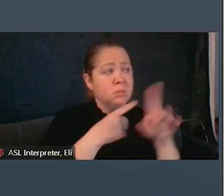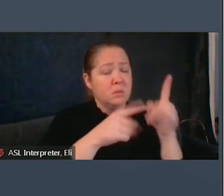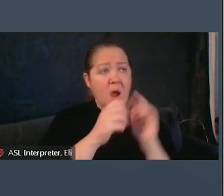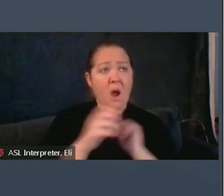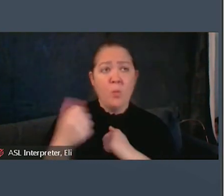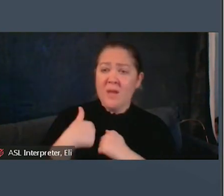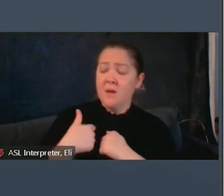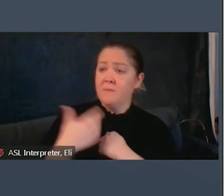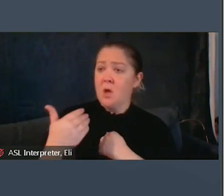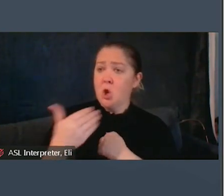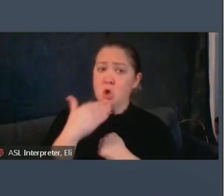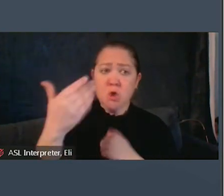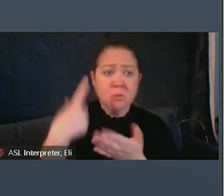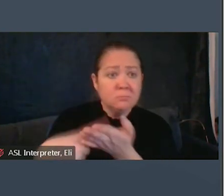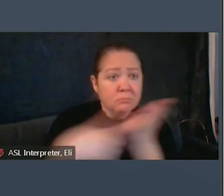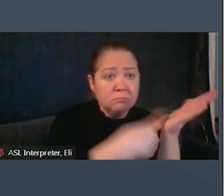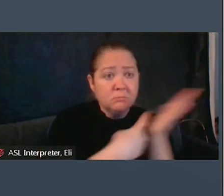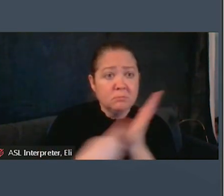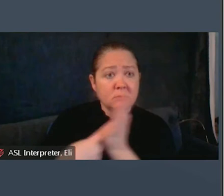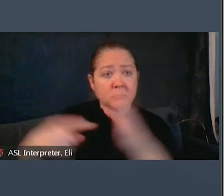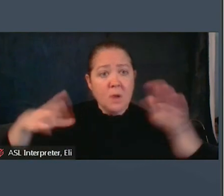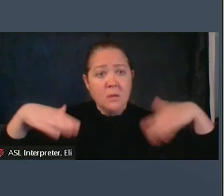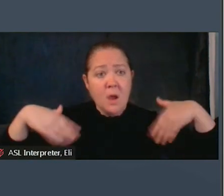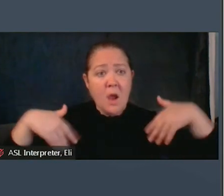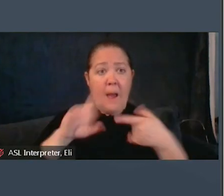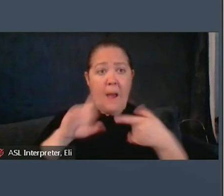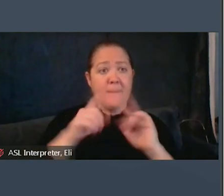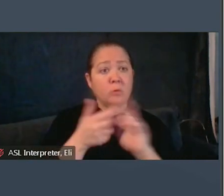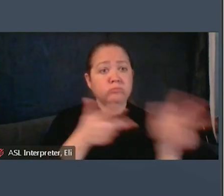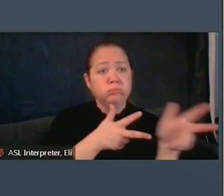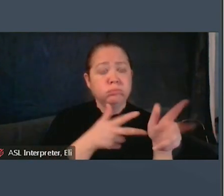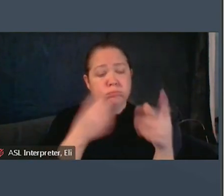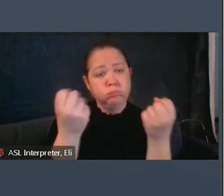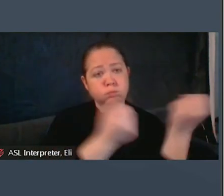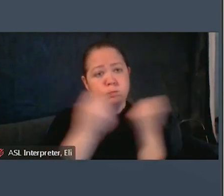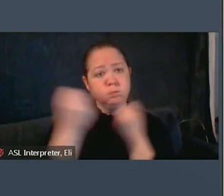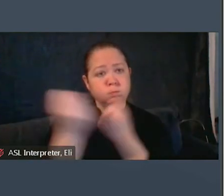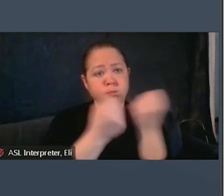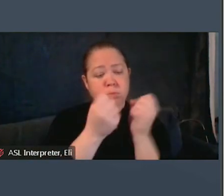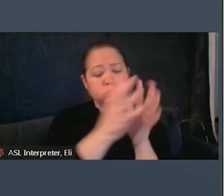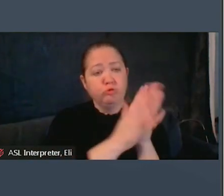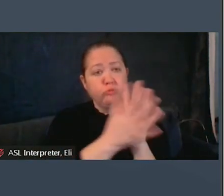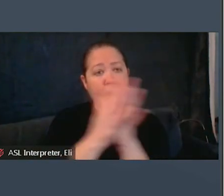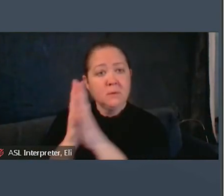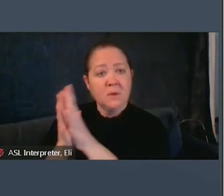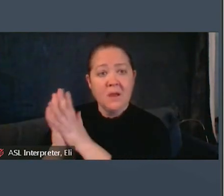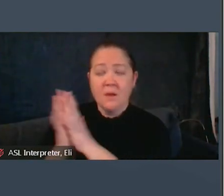impact if the consent when daily operations of this facility answer? No,